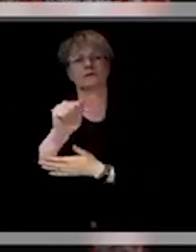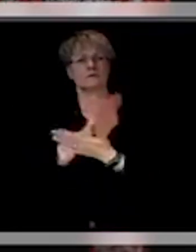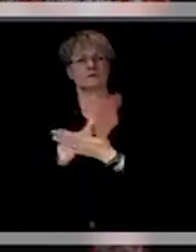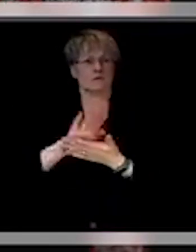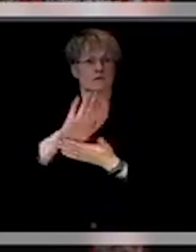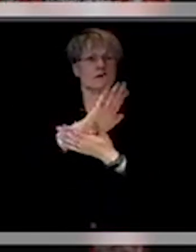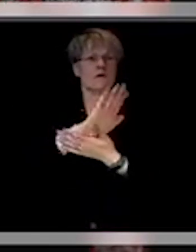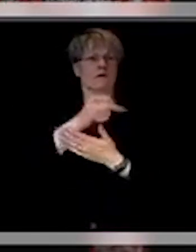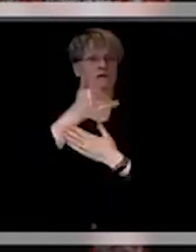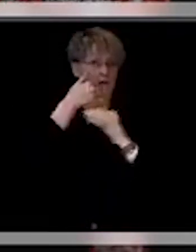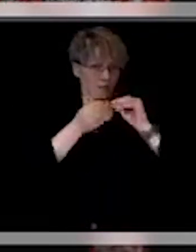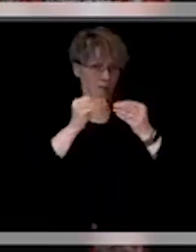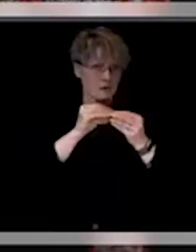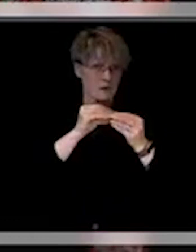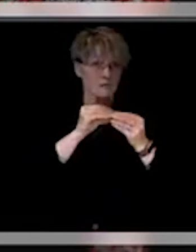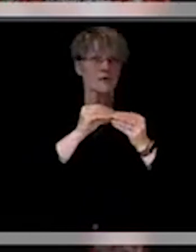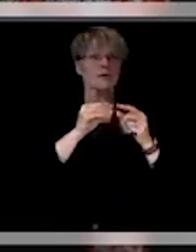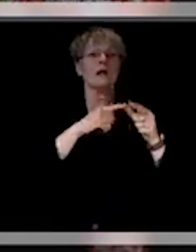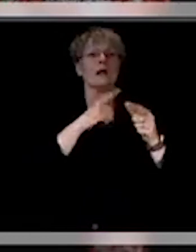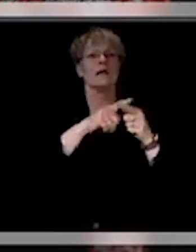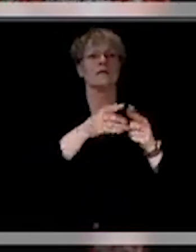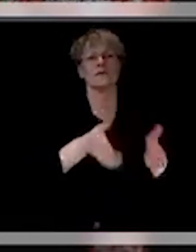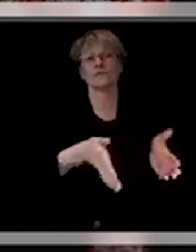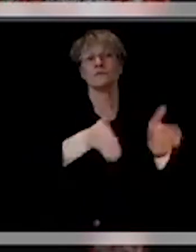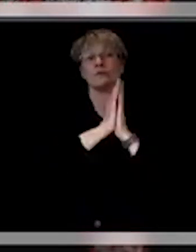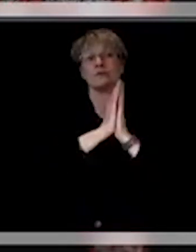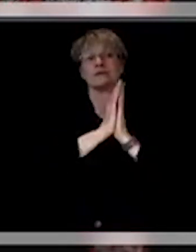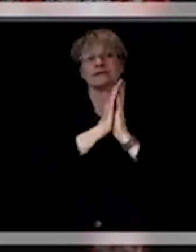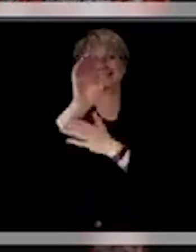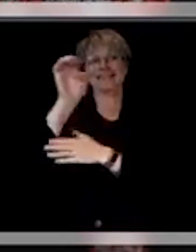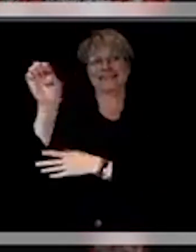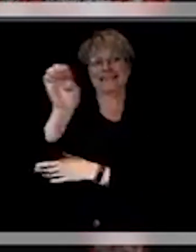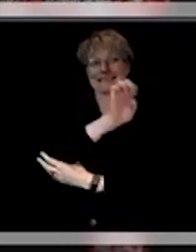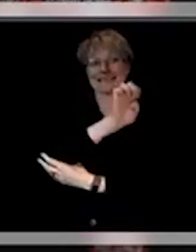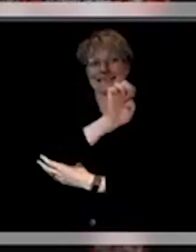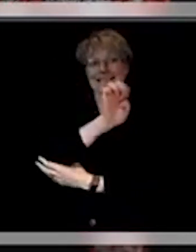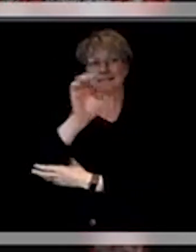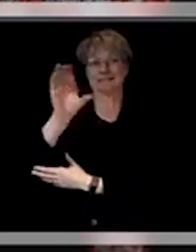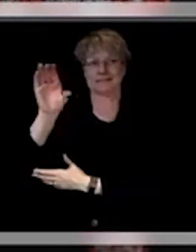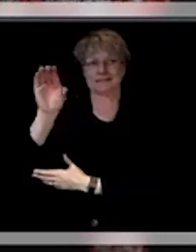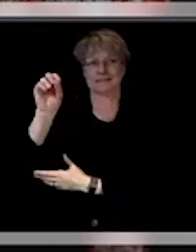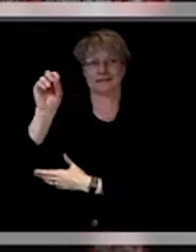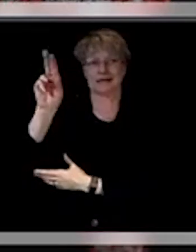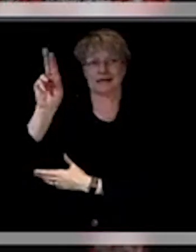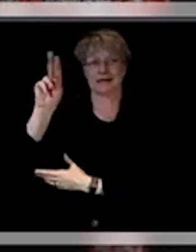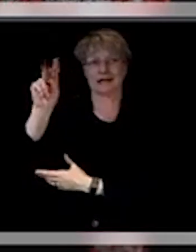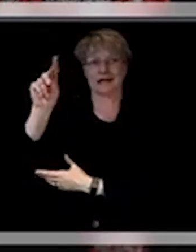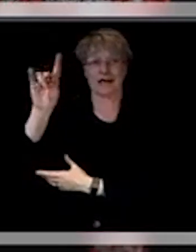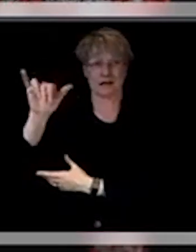can call and request Eastern County testing and it's that easy and it's from 9 a.m. to 11 a.m.